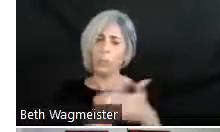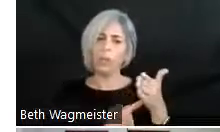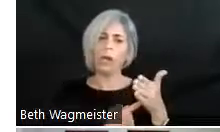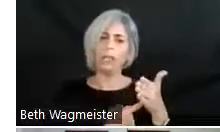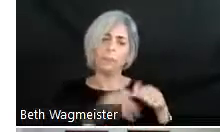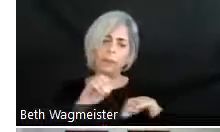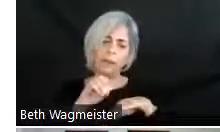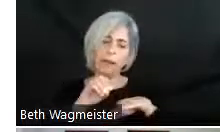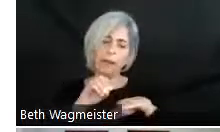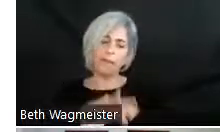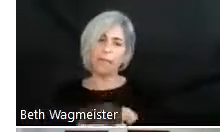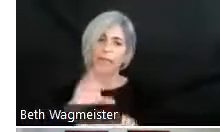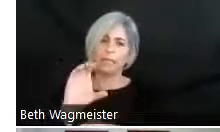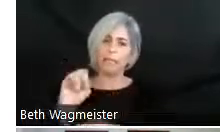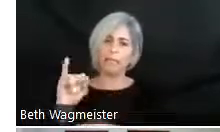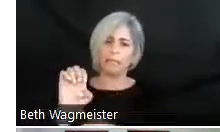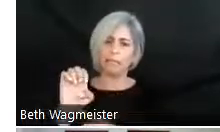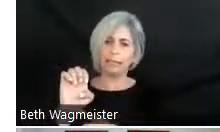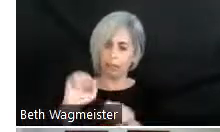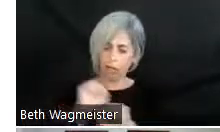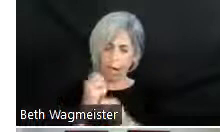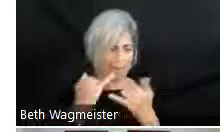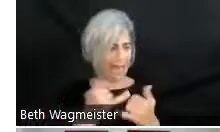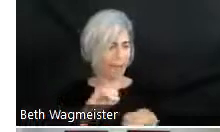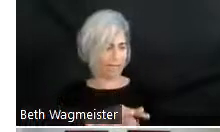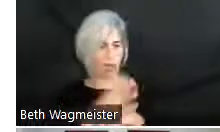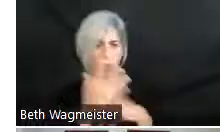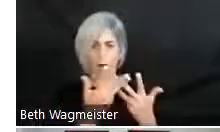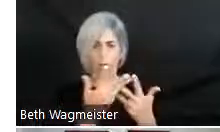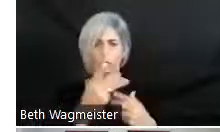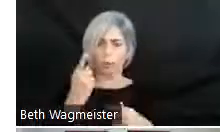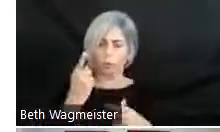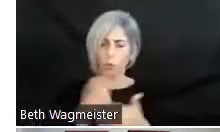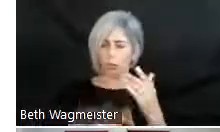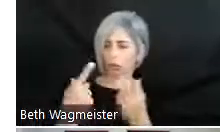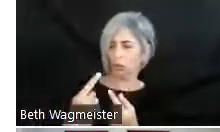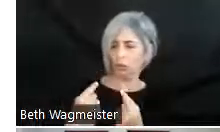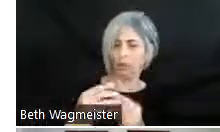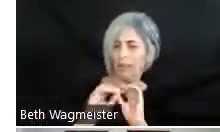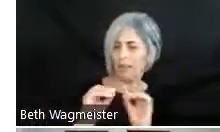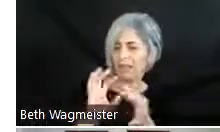Cassie's job right now as part of what she's doing? Nothing to do with the job itself,